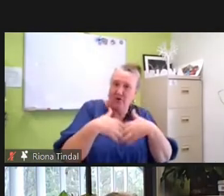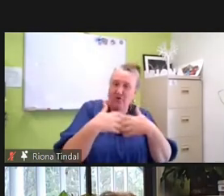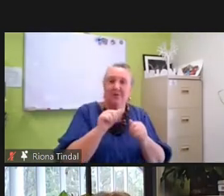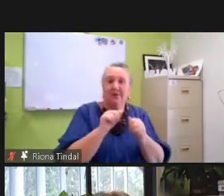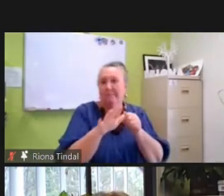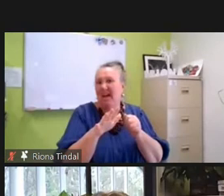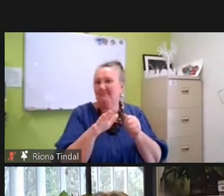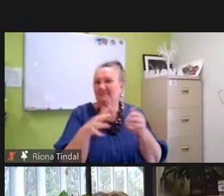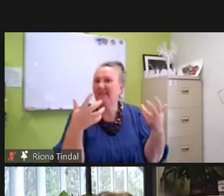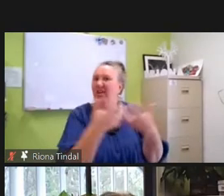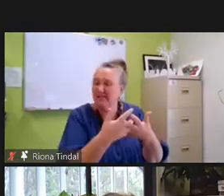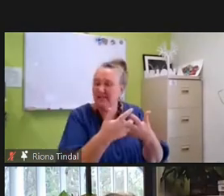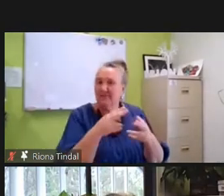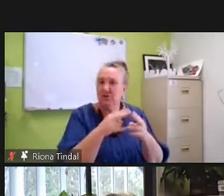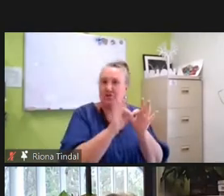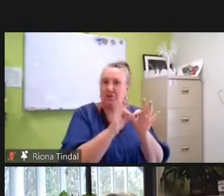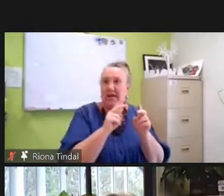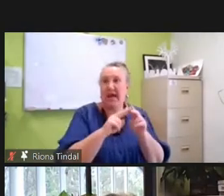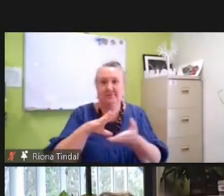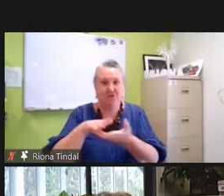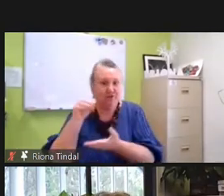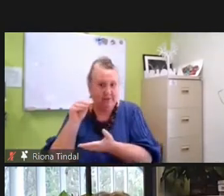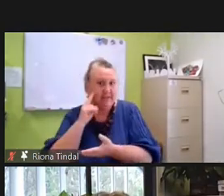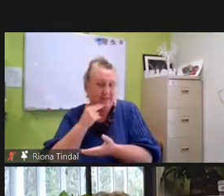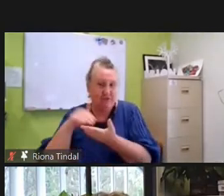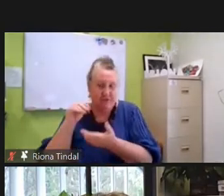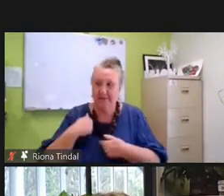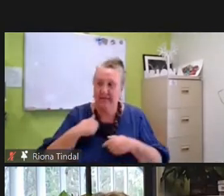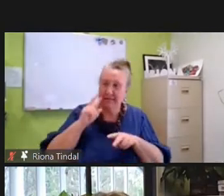A bit of a short story, I guess, about how I work out the best fit to ensure that the interpreter